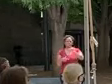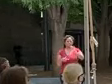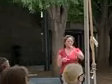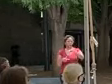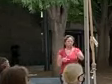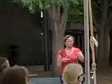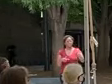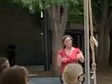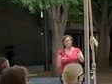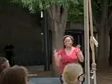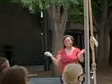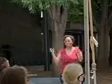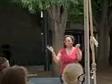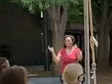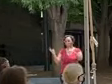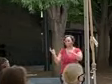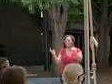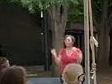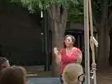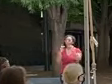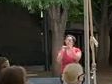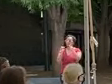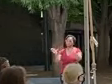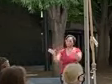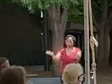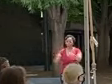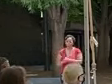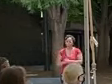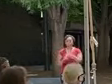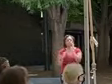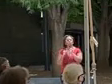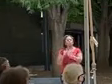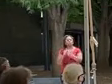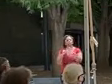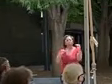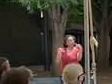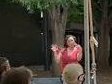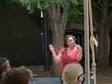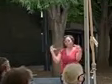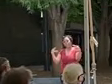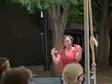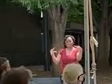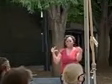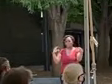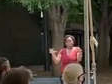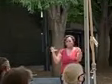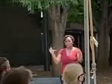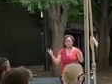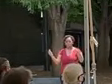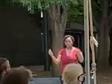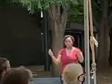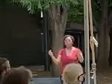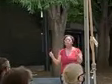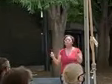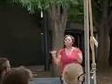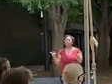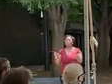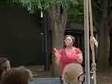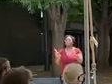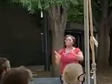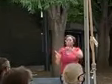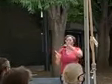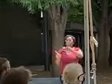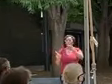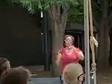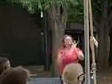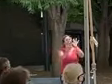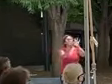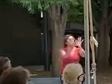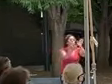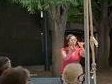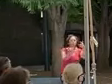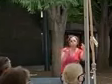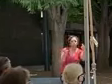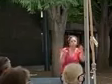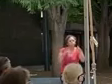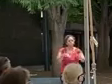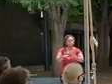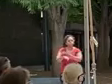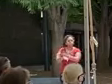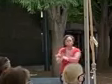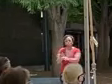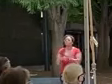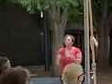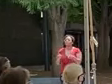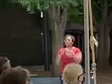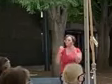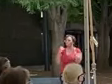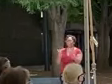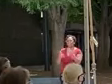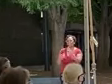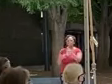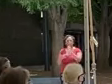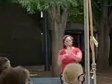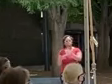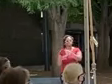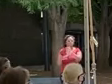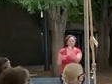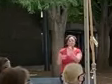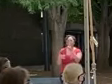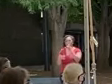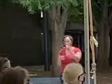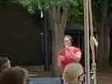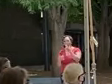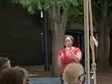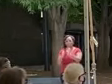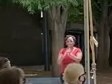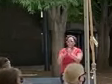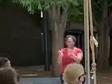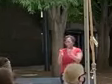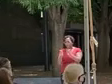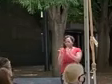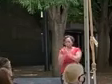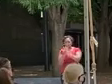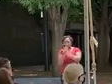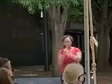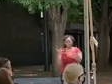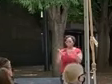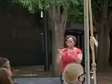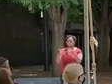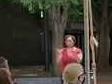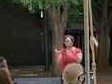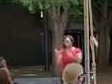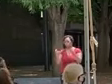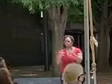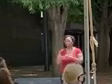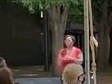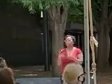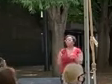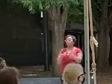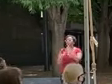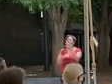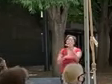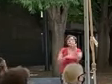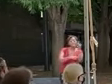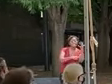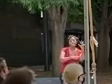We will continue to improve lighting at the Memorial, and we are reaching out to lighting experts to identify a solution for the remaining lighting issues.